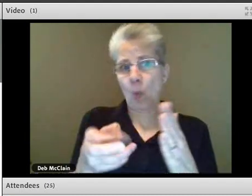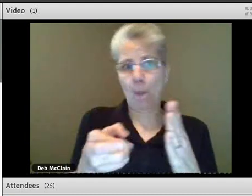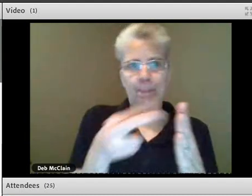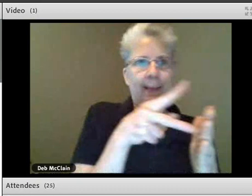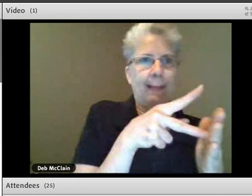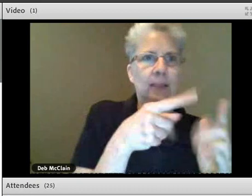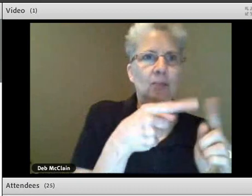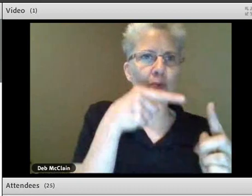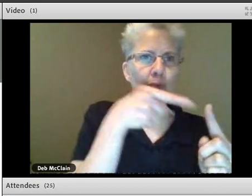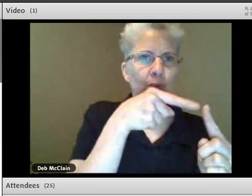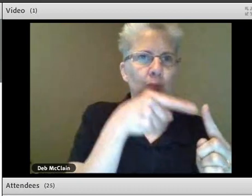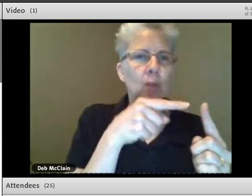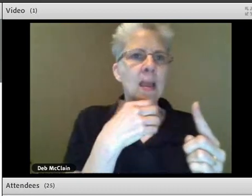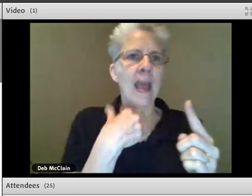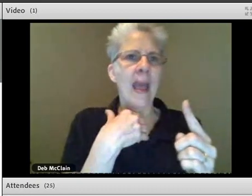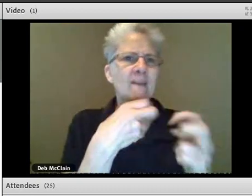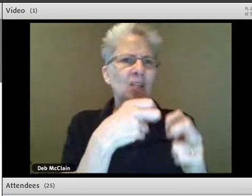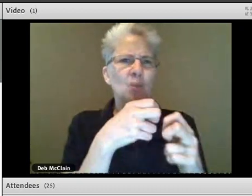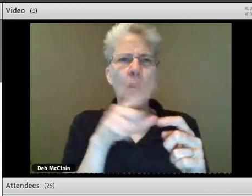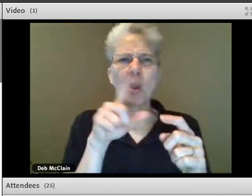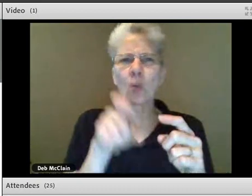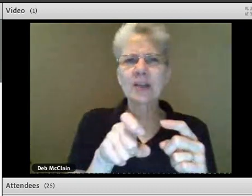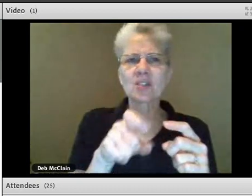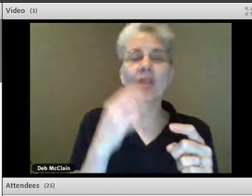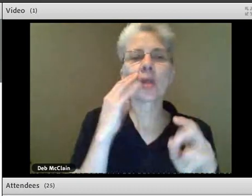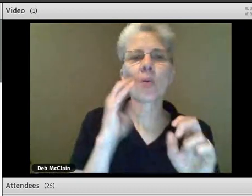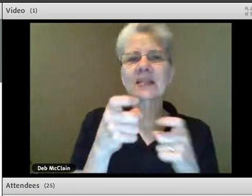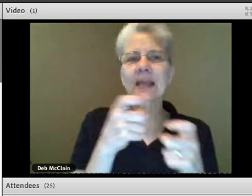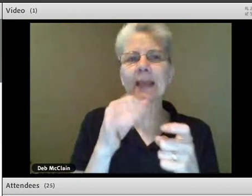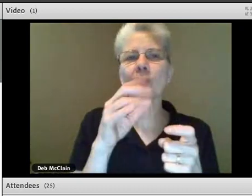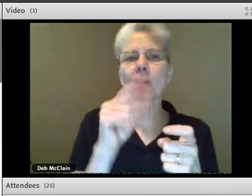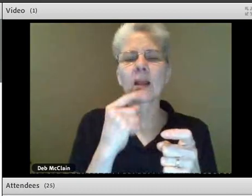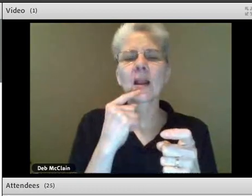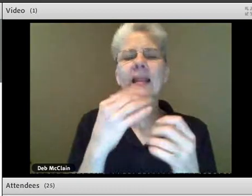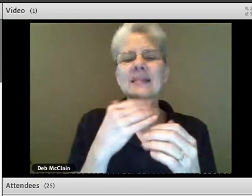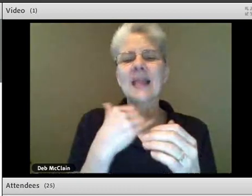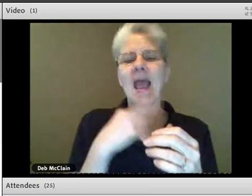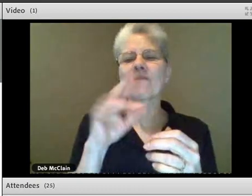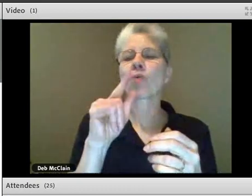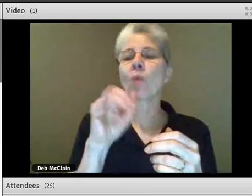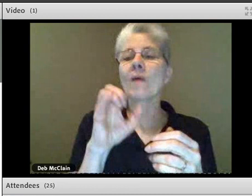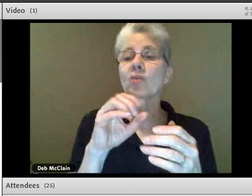because they had an issue or had a question and didn't know how to handle it. At least they have a reference point of where to return